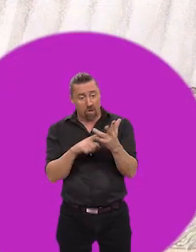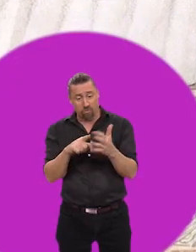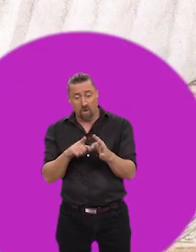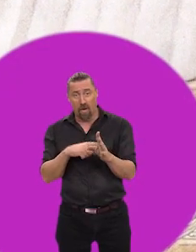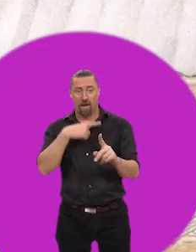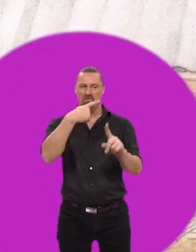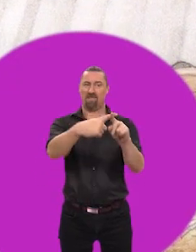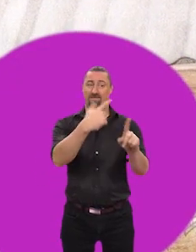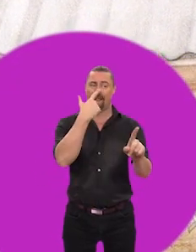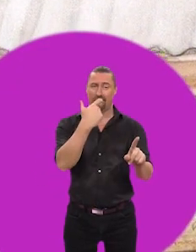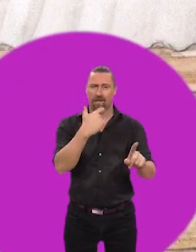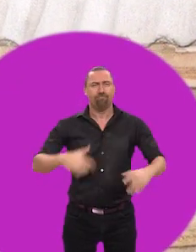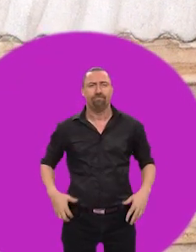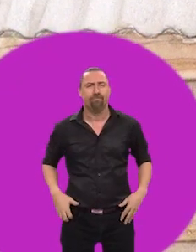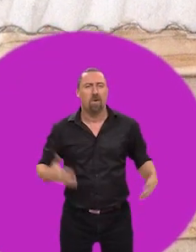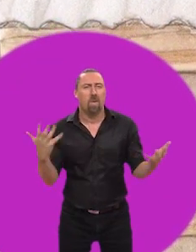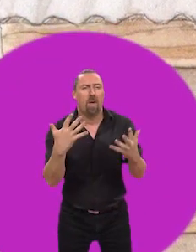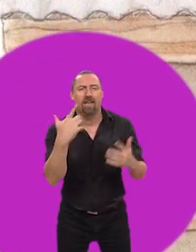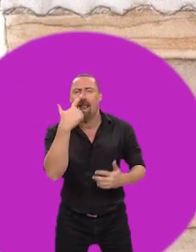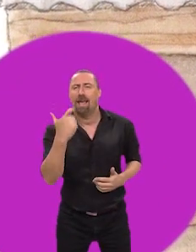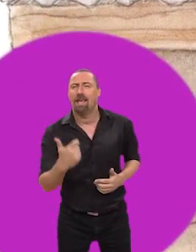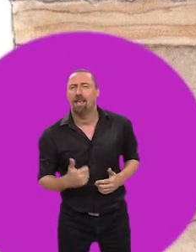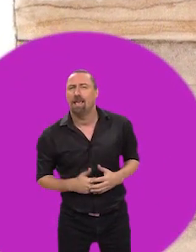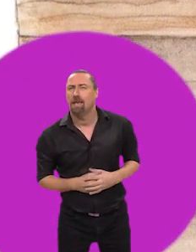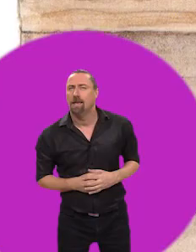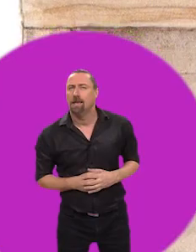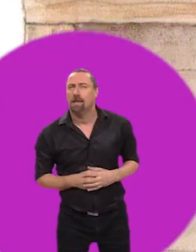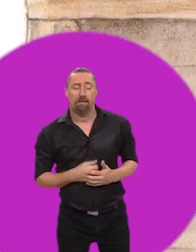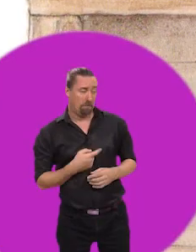"Where's Lucky?" I think Lucky might be having a little nap.